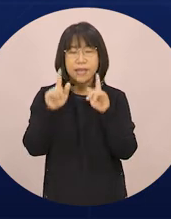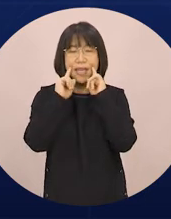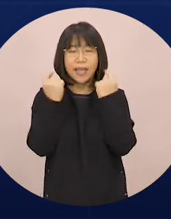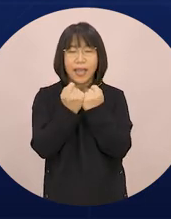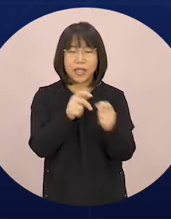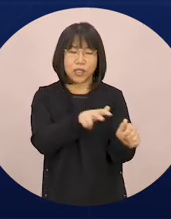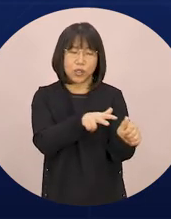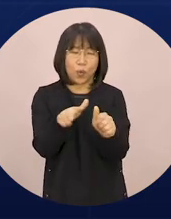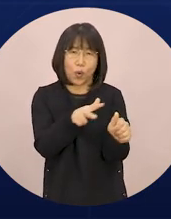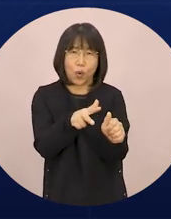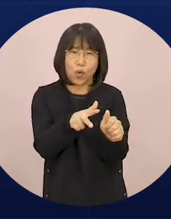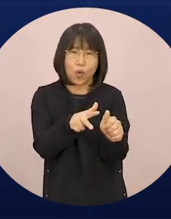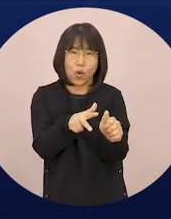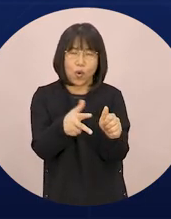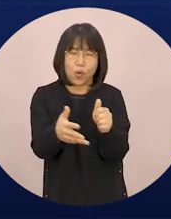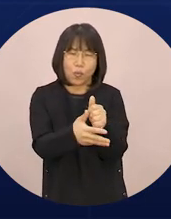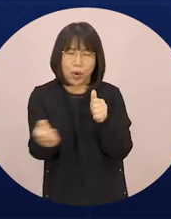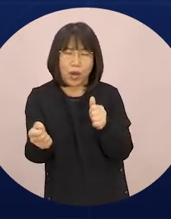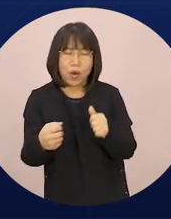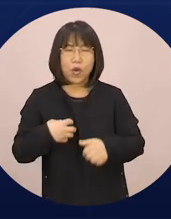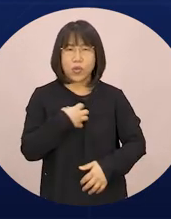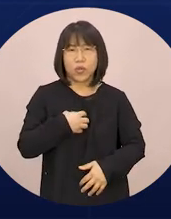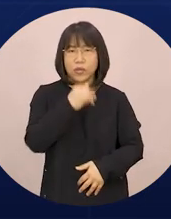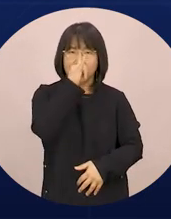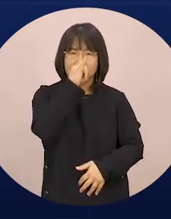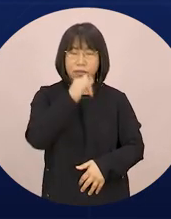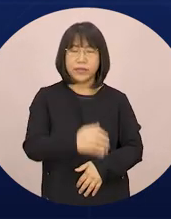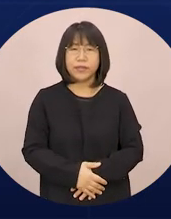personal information will be leaked every time you write a handwritten list.